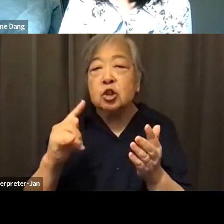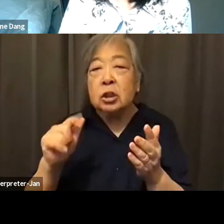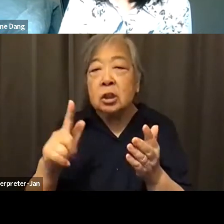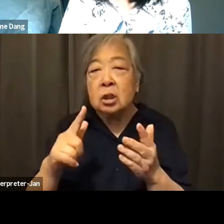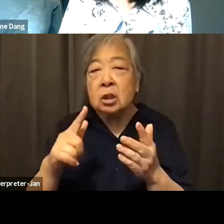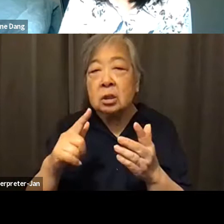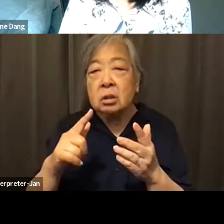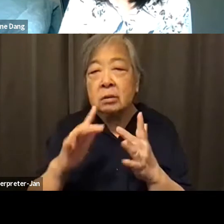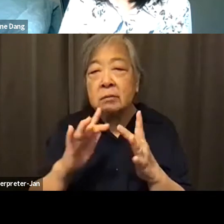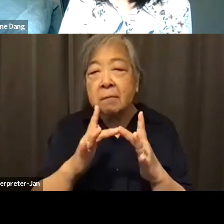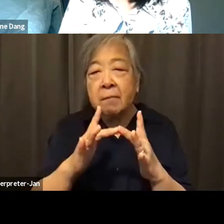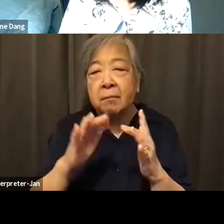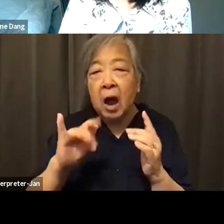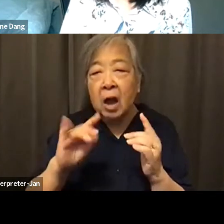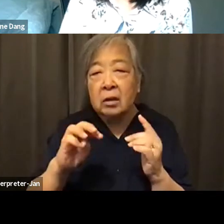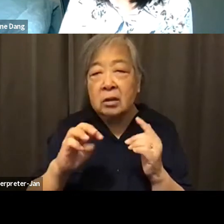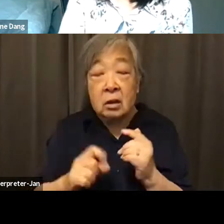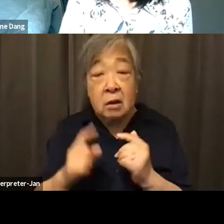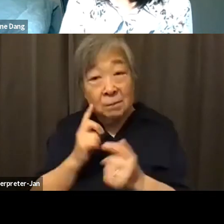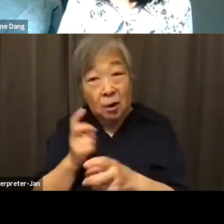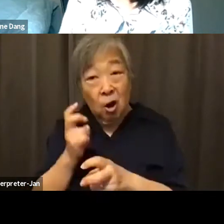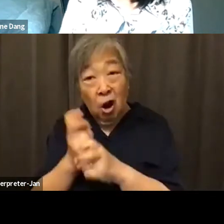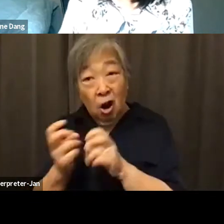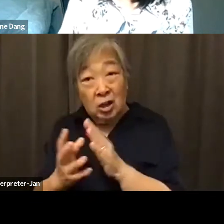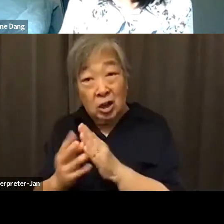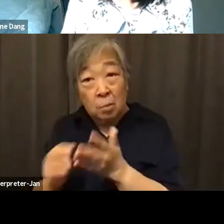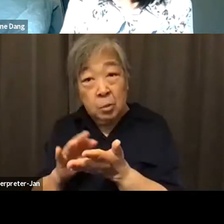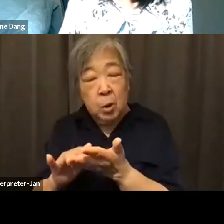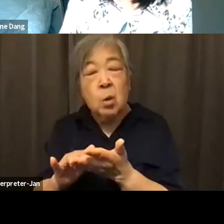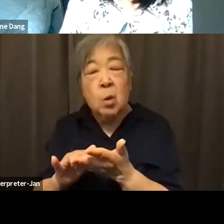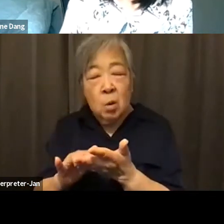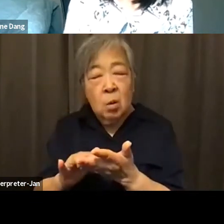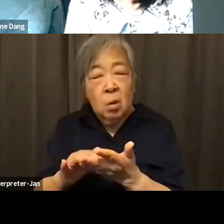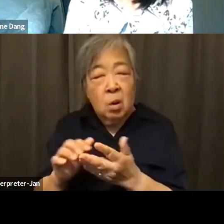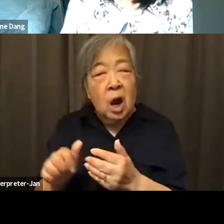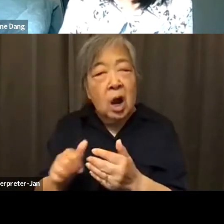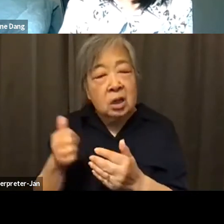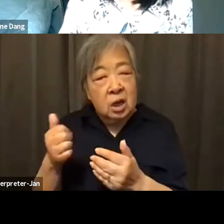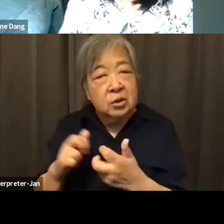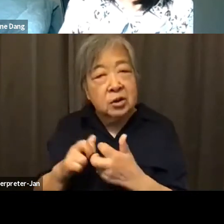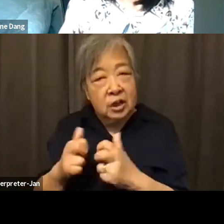In terms of hard copy Braille, that was another issue that I was concerned about because I